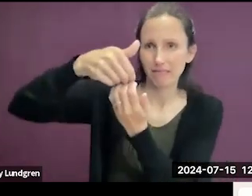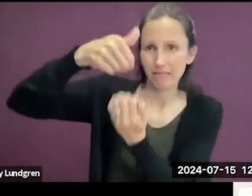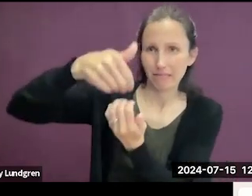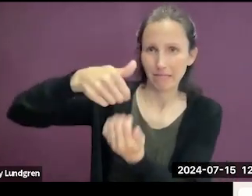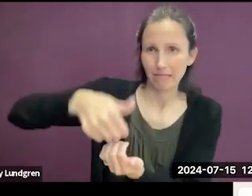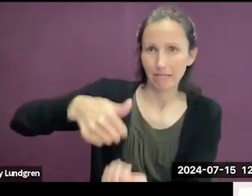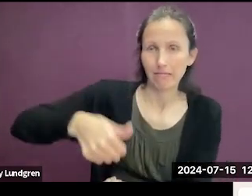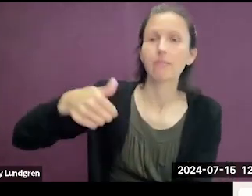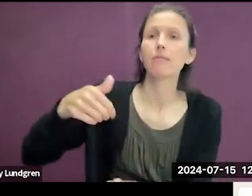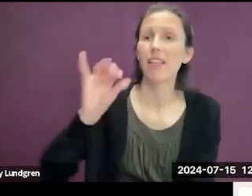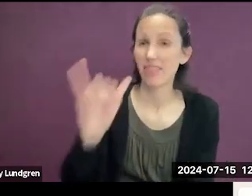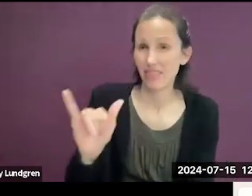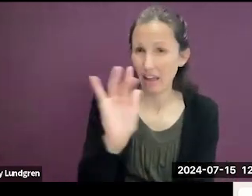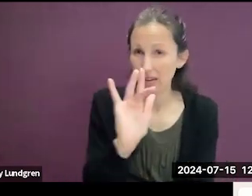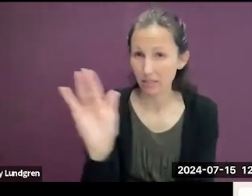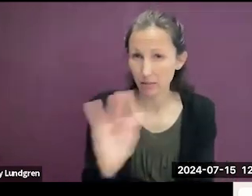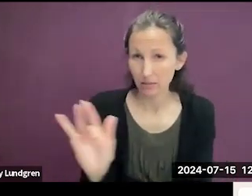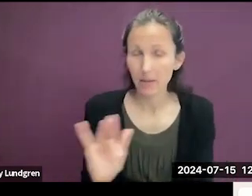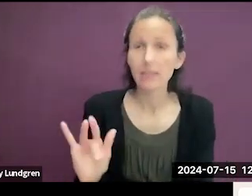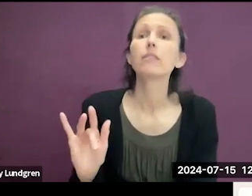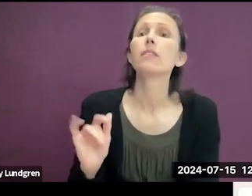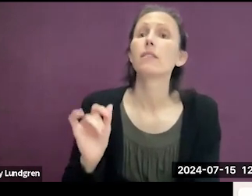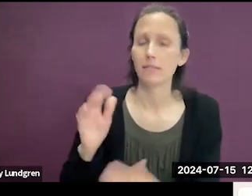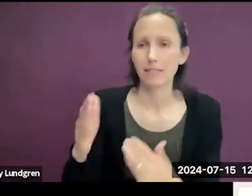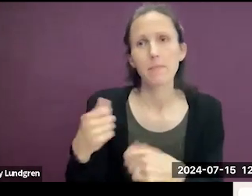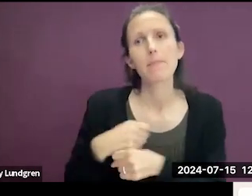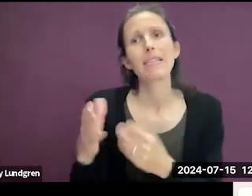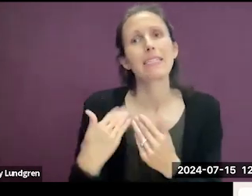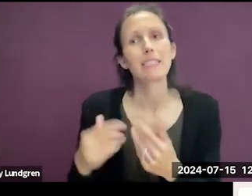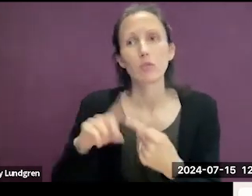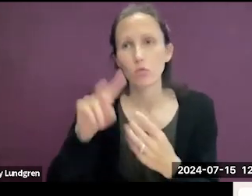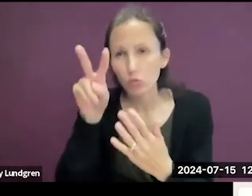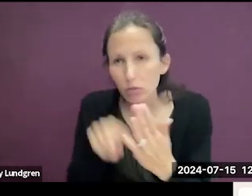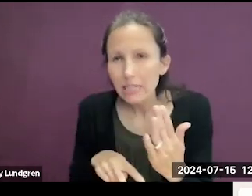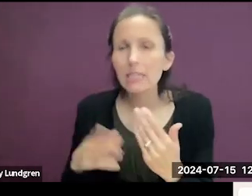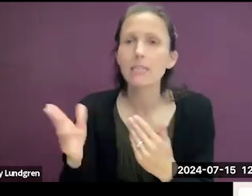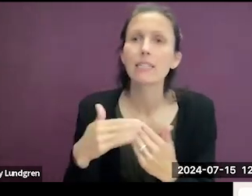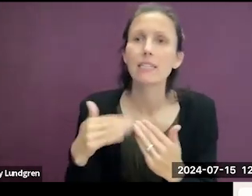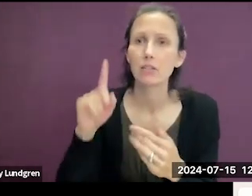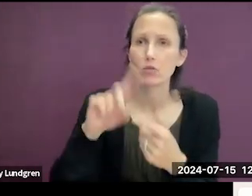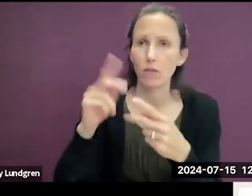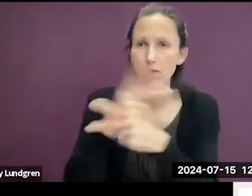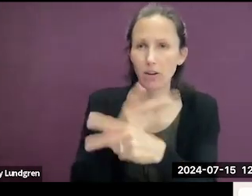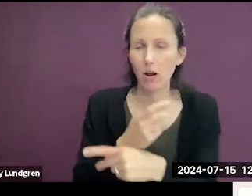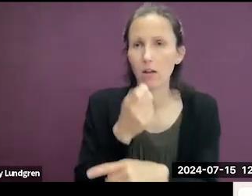And having that space there makes it easier to read, easier to delineate those little bullet points.